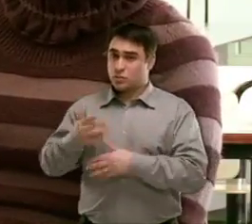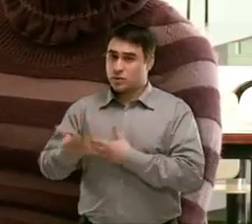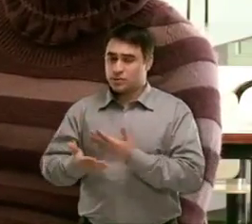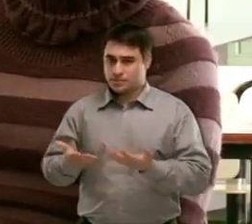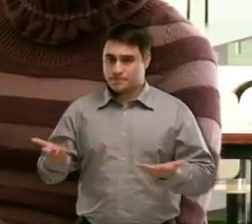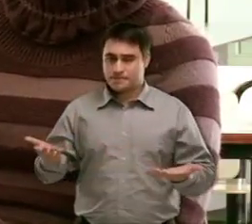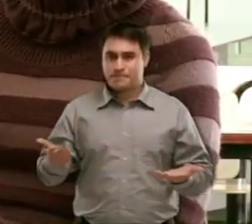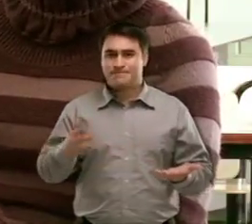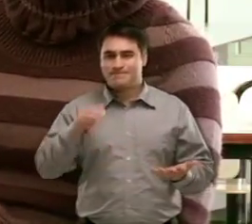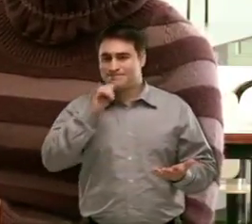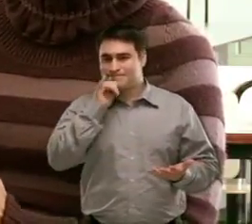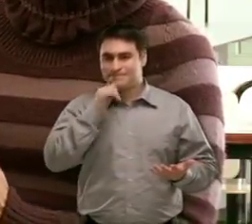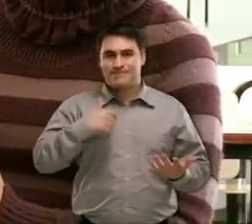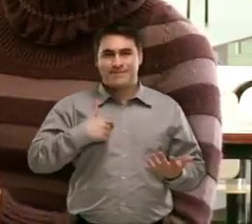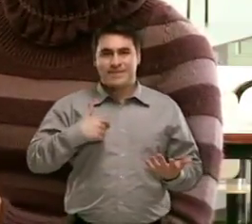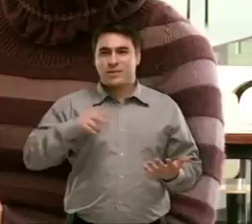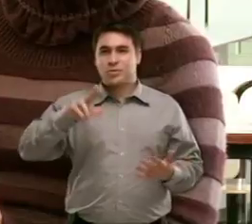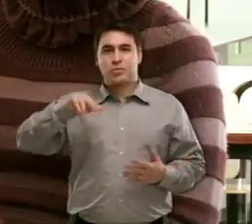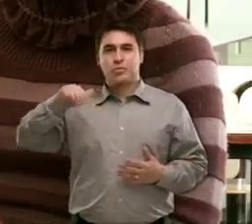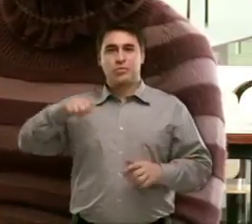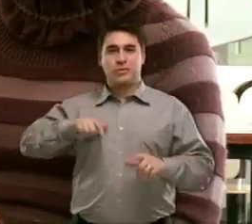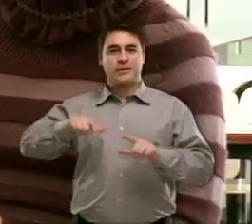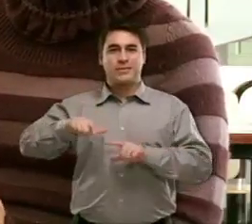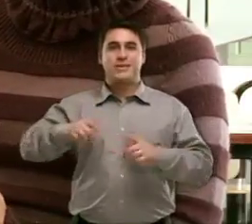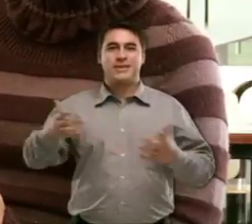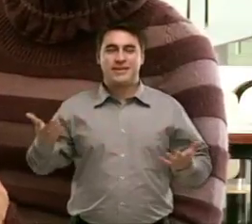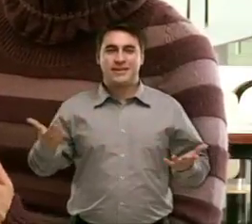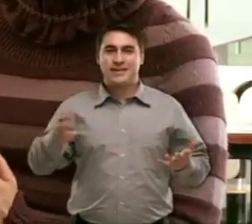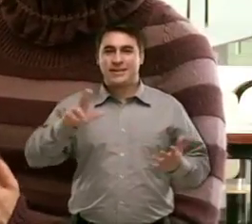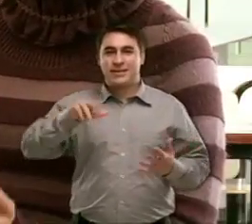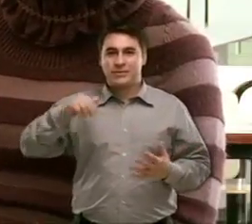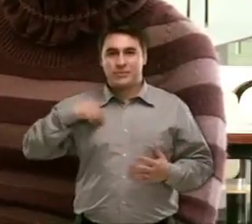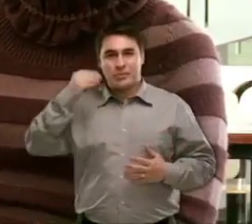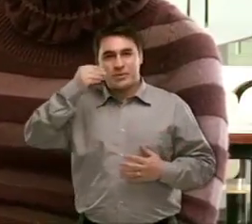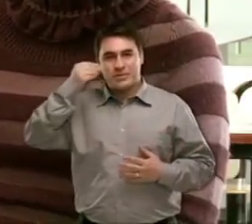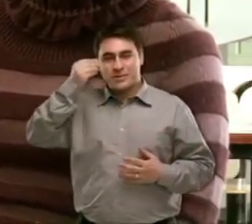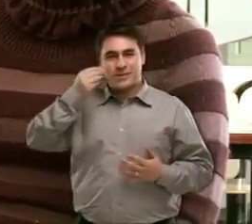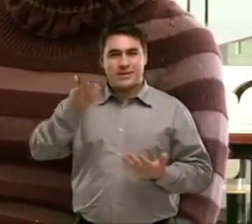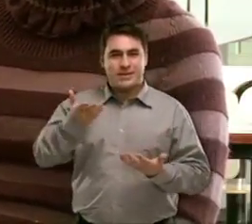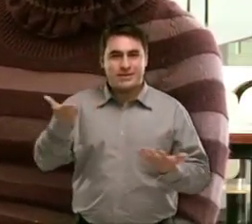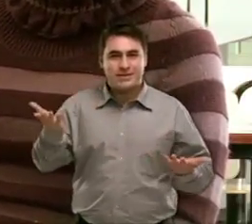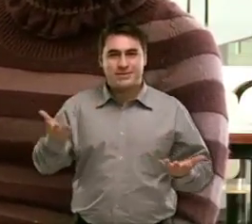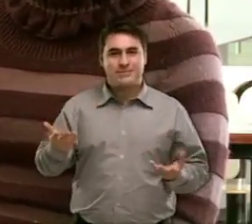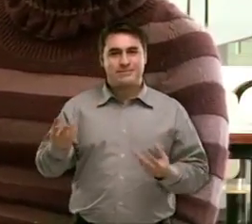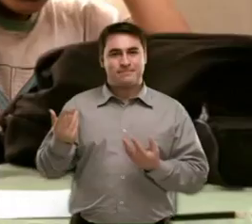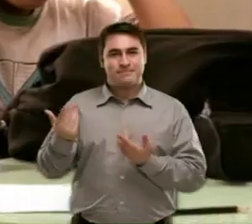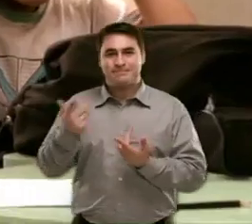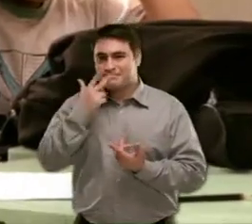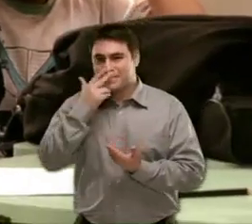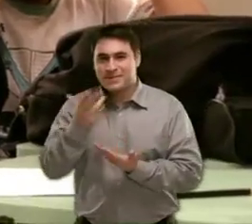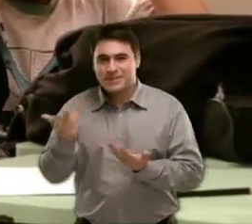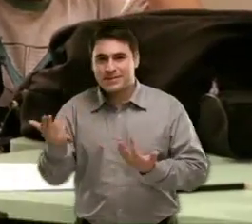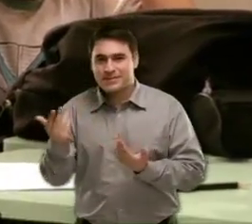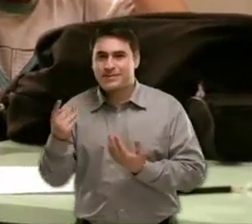It's because I had never worked, never had an experience like the one I had with Leonardo.